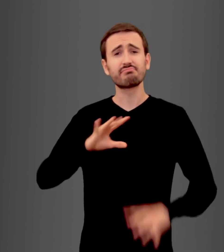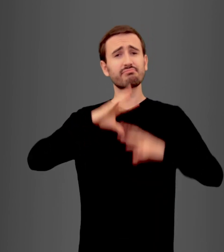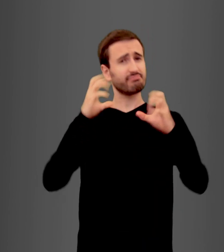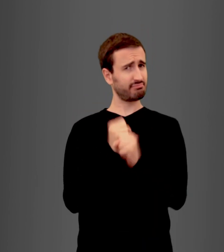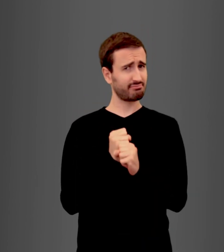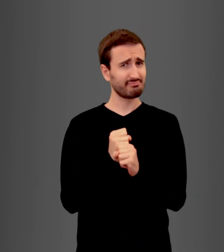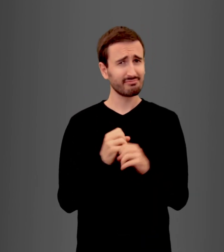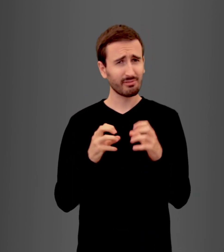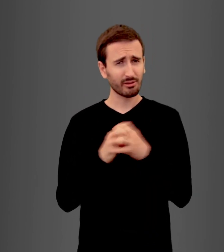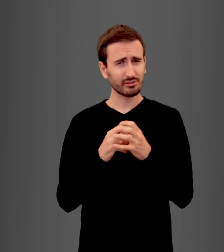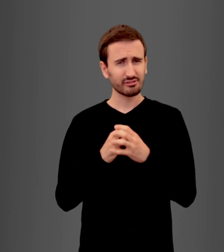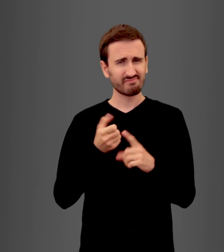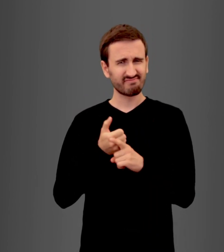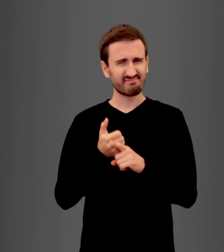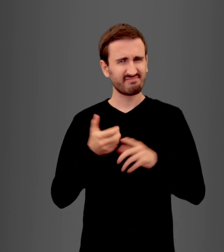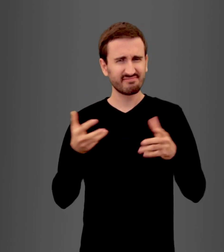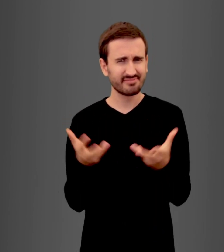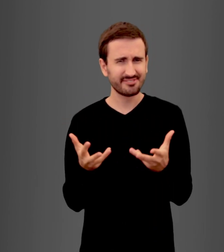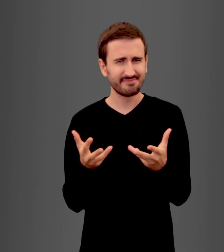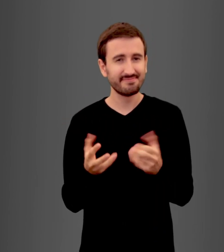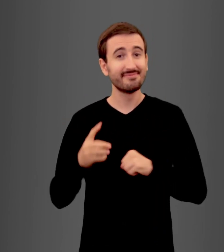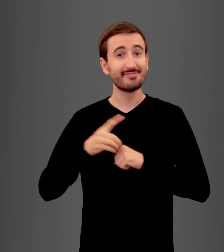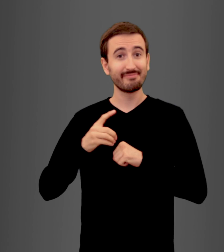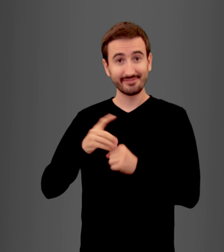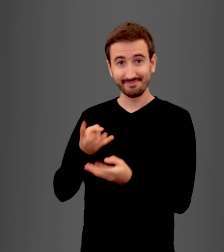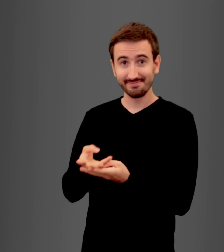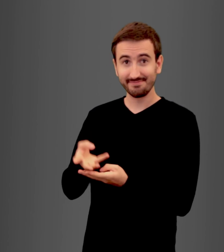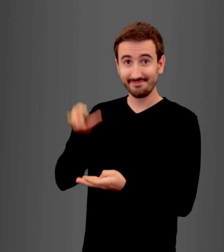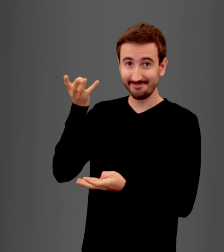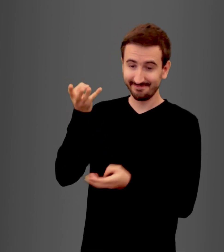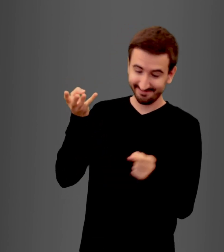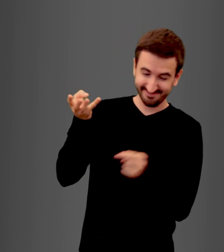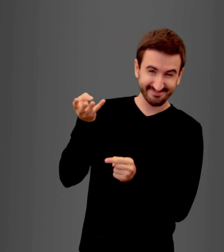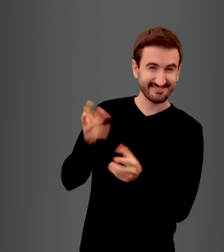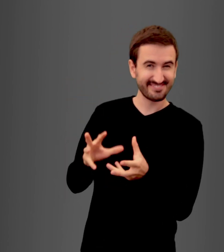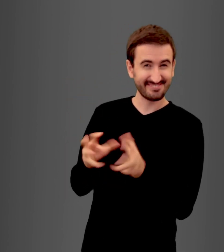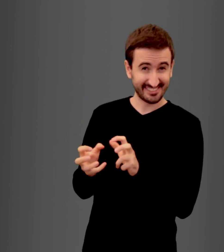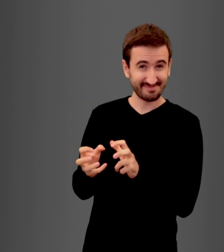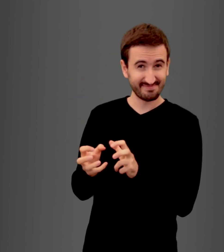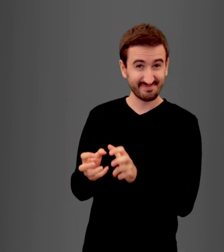To summarize, a color center is a defect found within a diamond lattice.